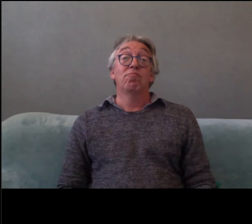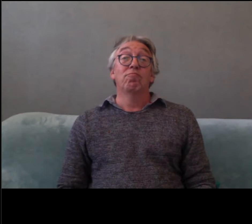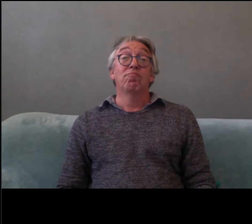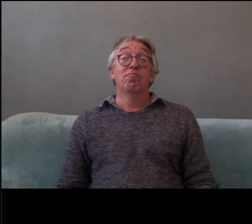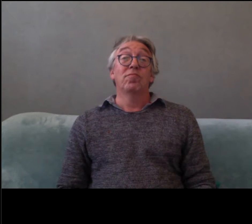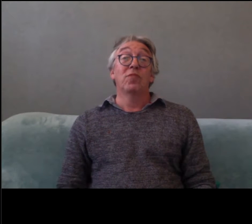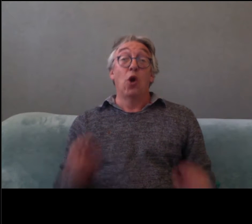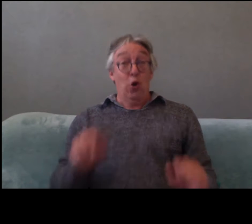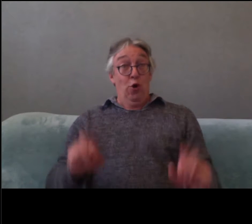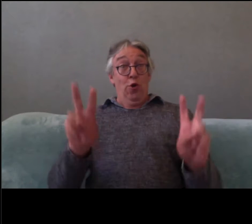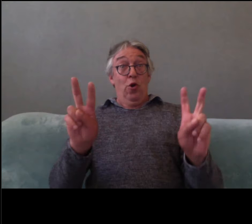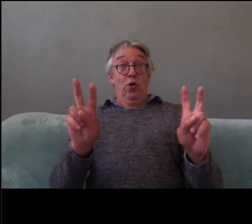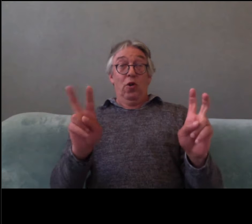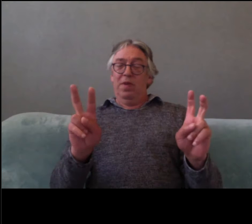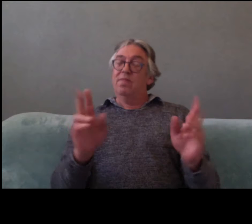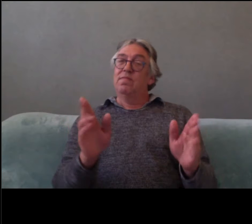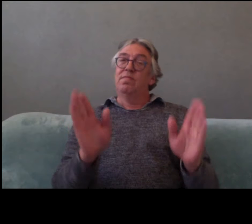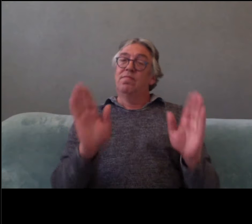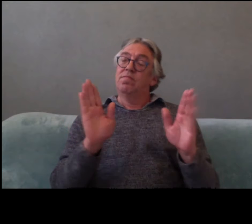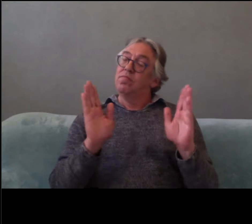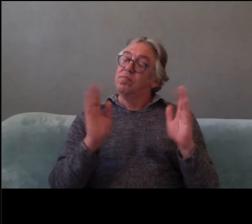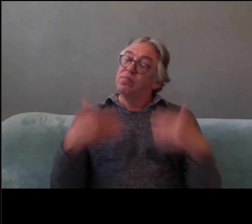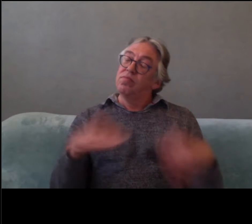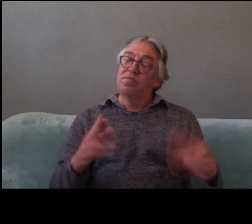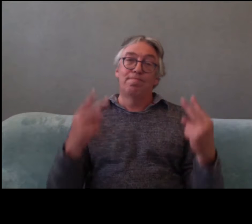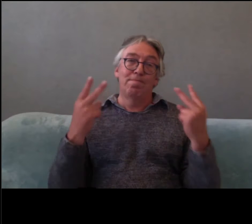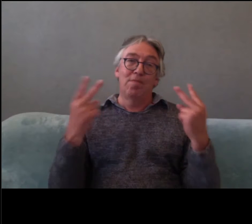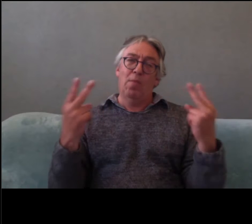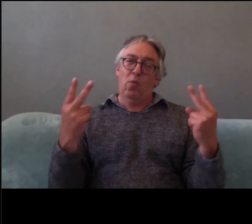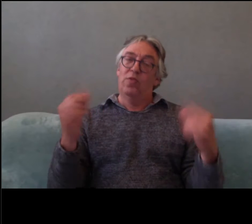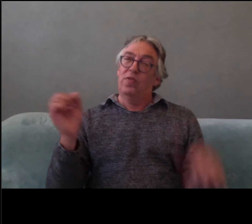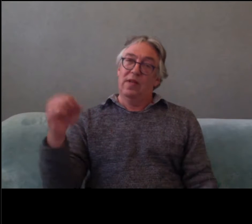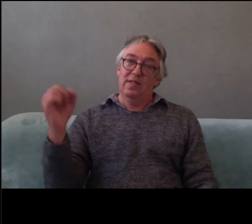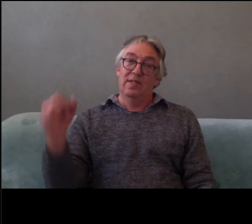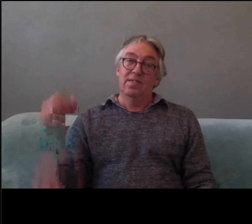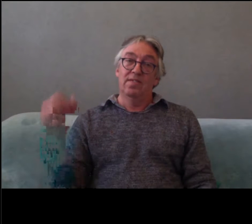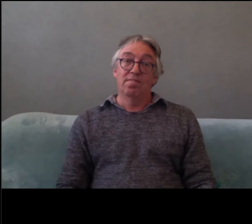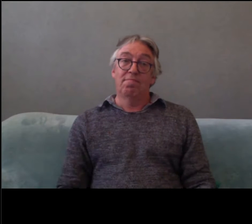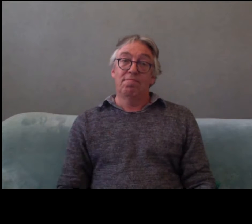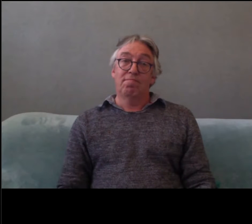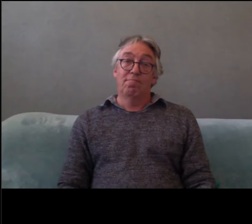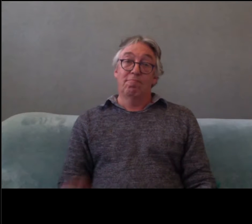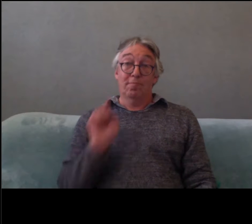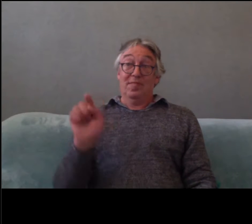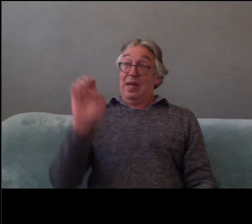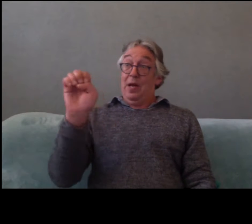Indeed, the structural funds are very important,